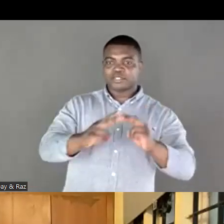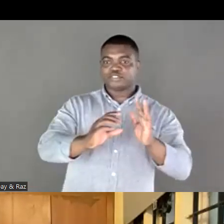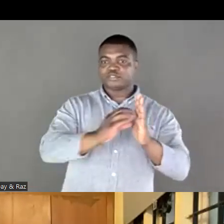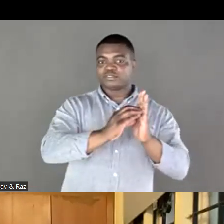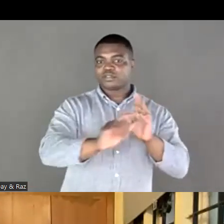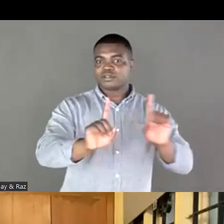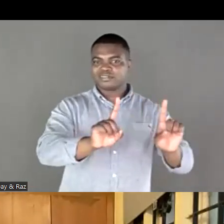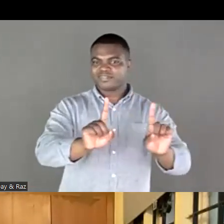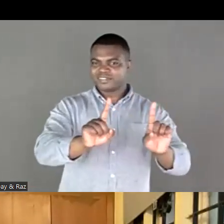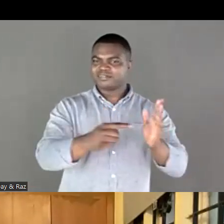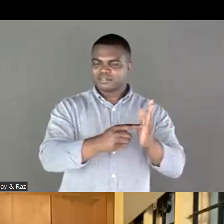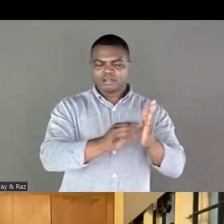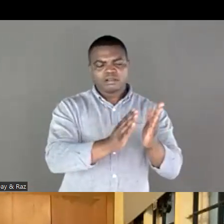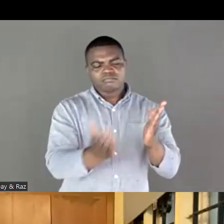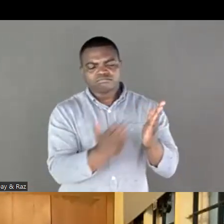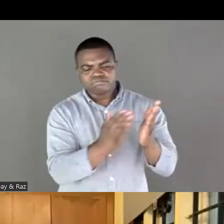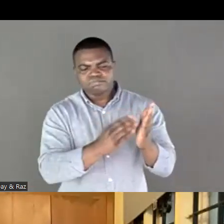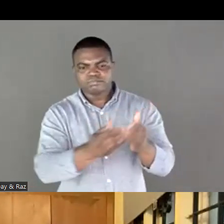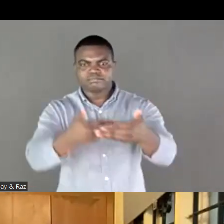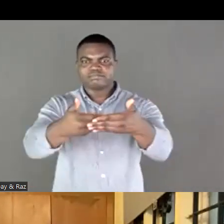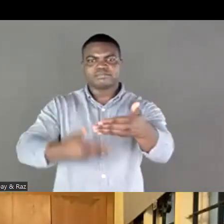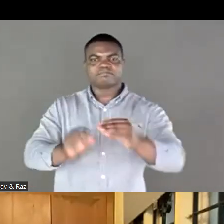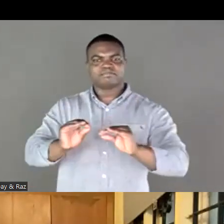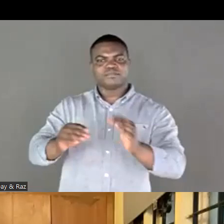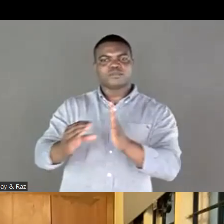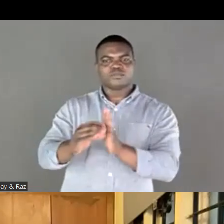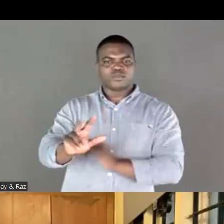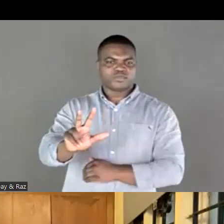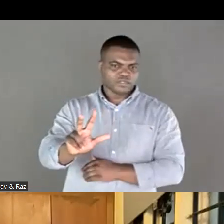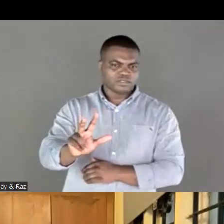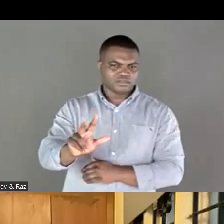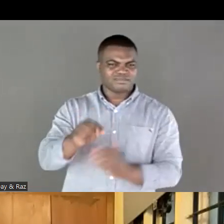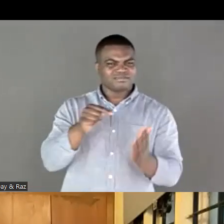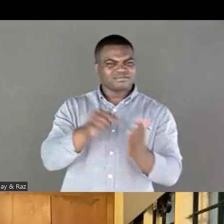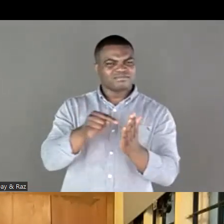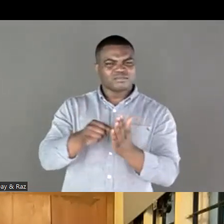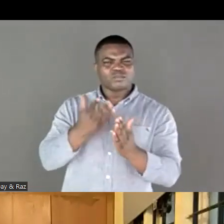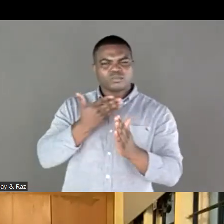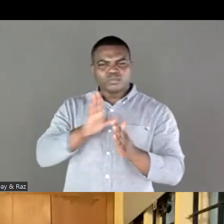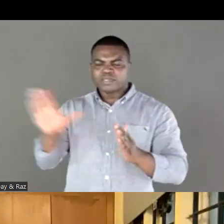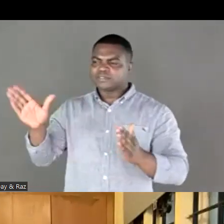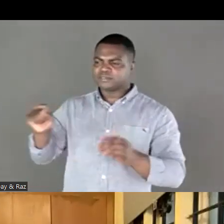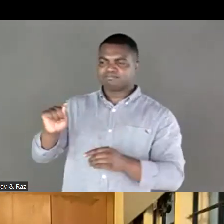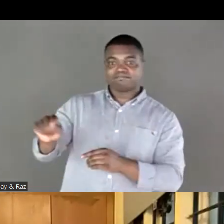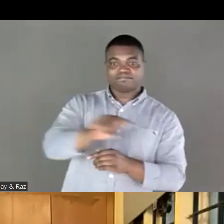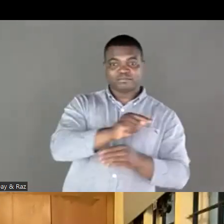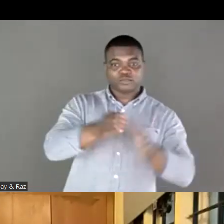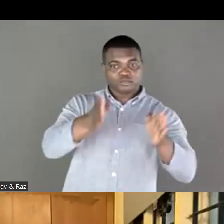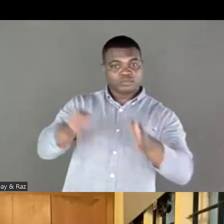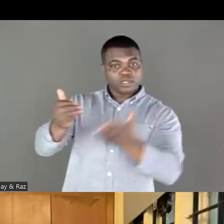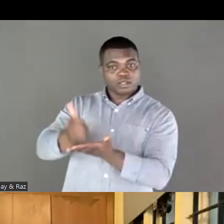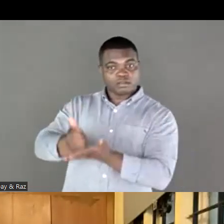with disabilities, or OPDs. The bridge CRPD SDGs training initiative was piloted in 2015.